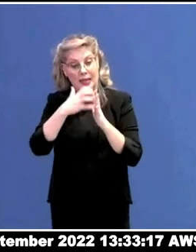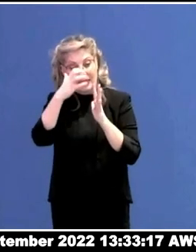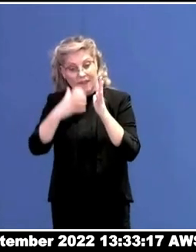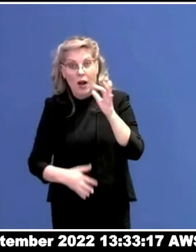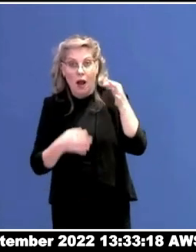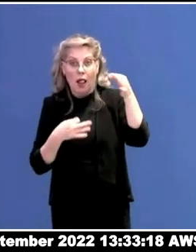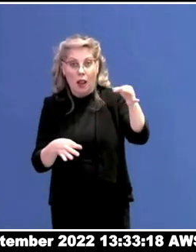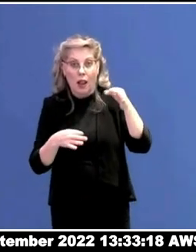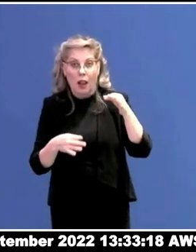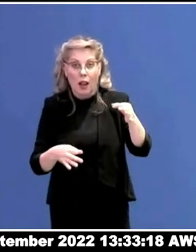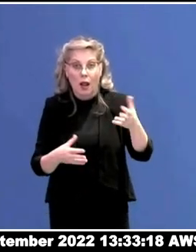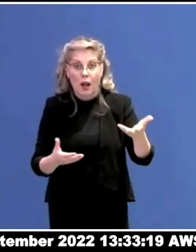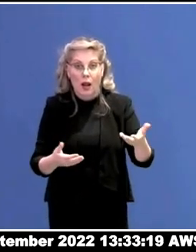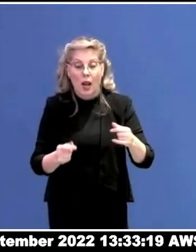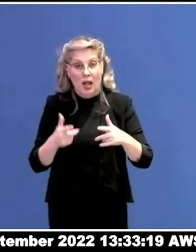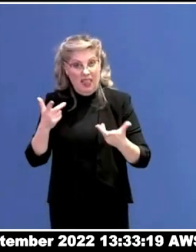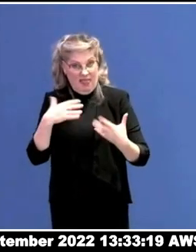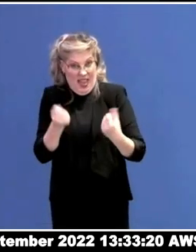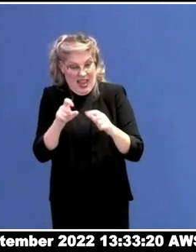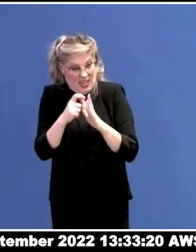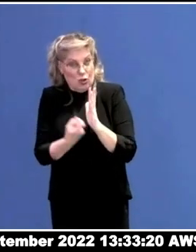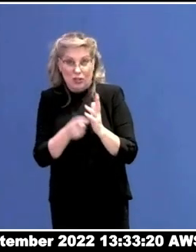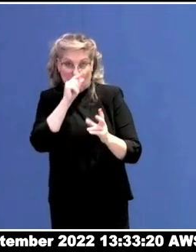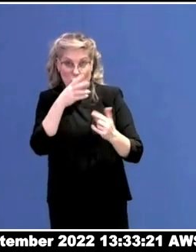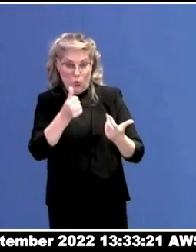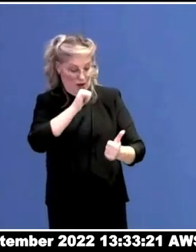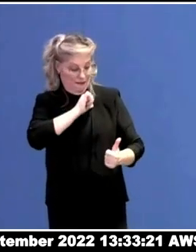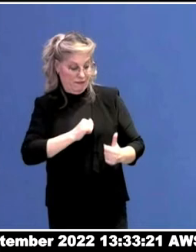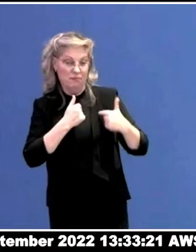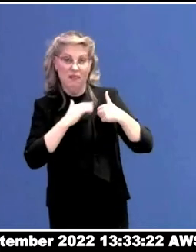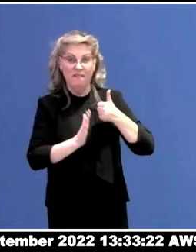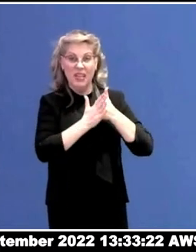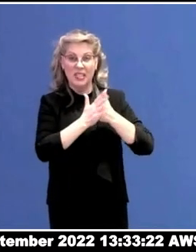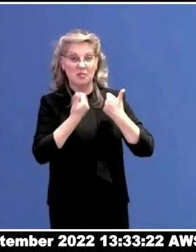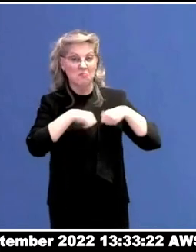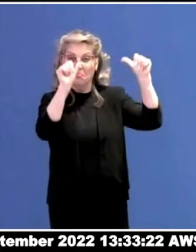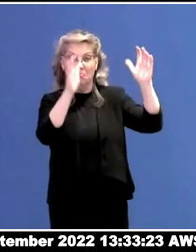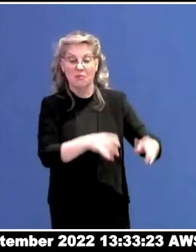waiting because the Department changed service providers and they lost his file.